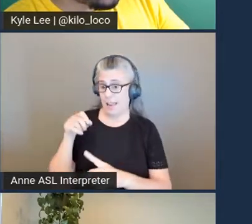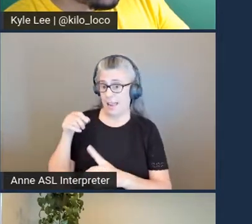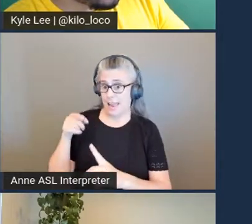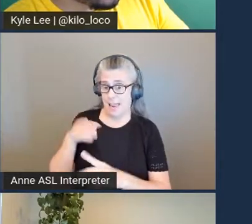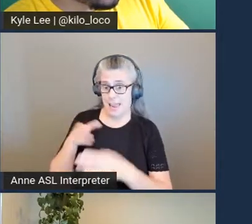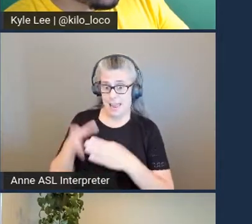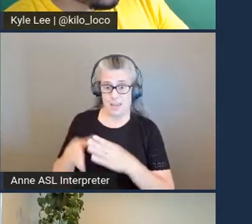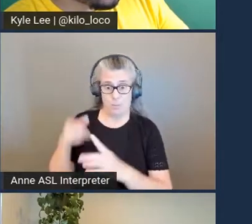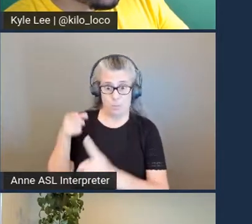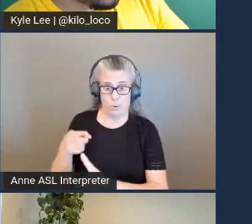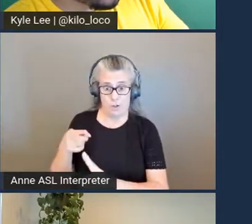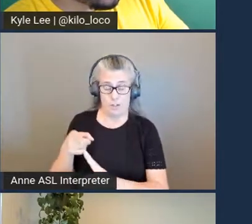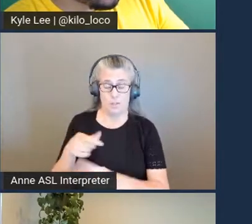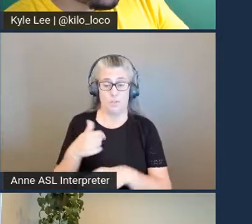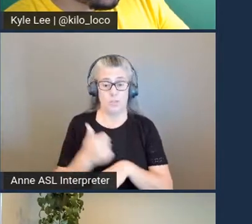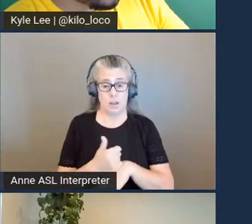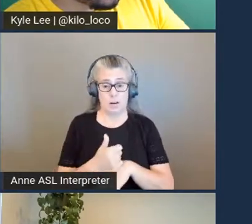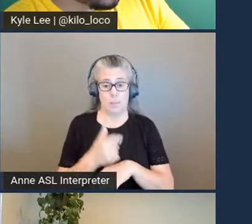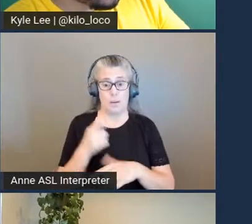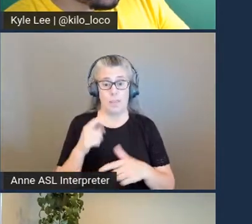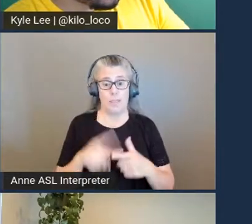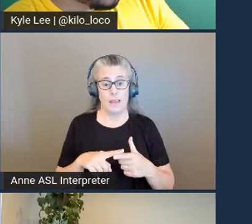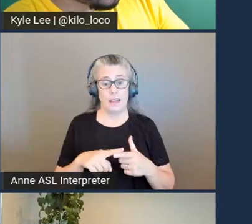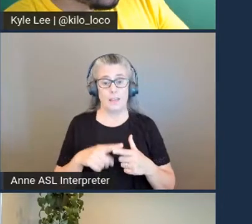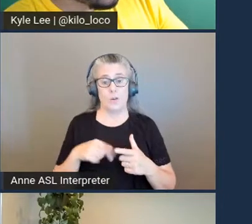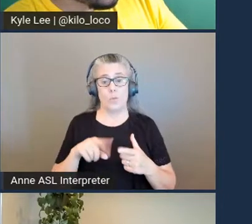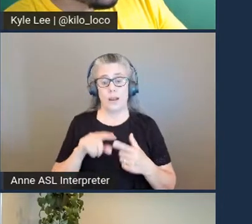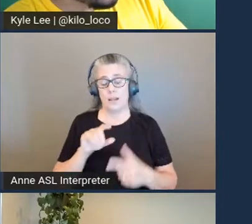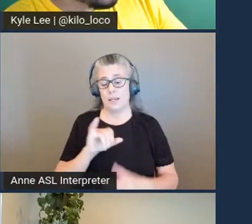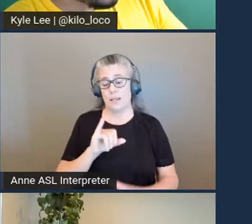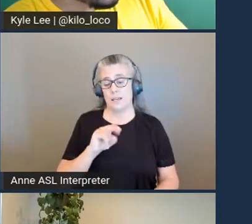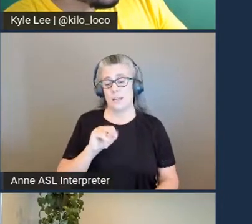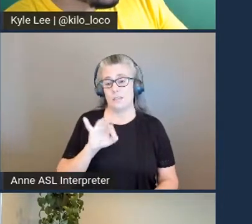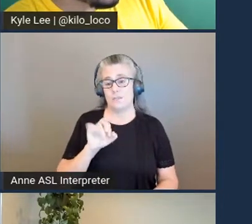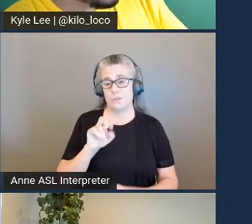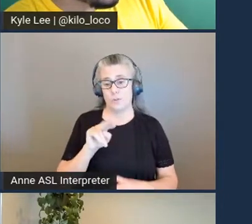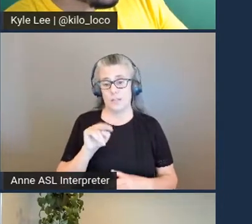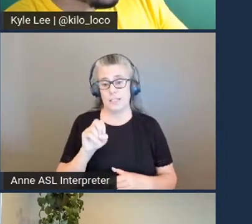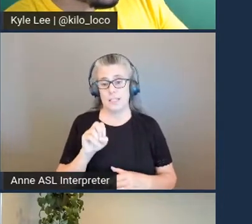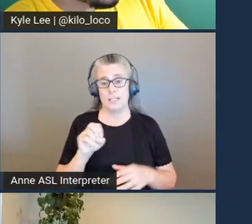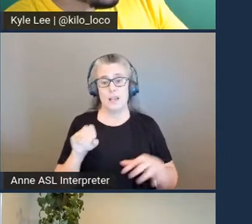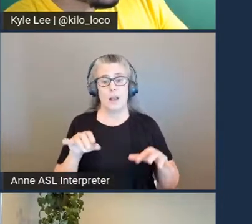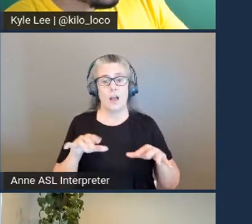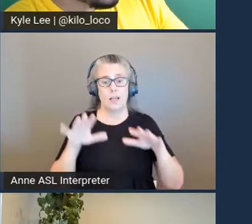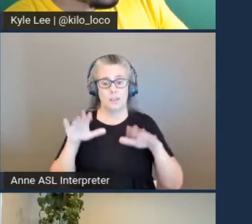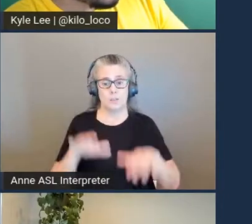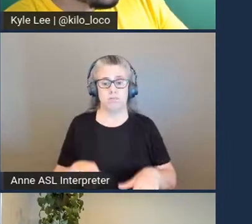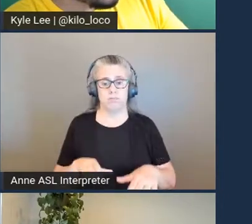then you're not, when the inference is sitting idle, so you still have to, you get charged for the compute instances.